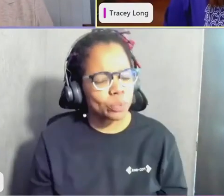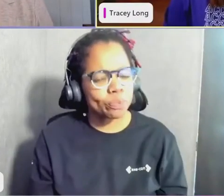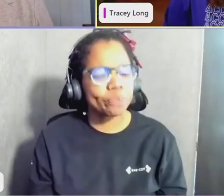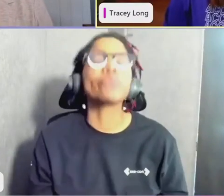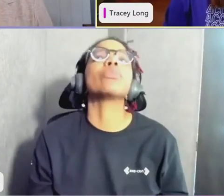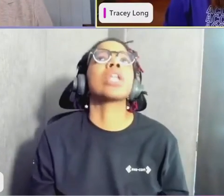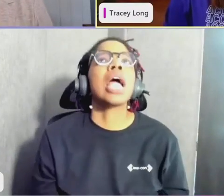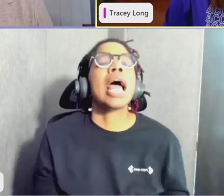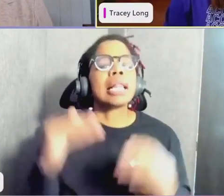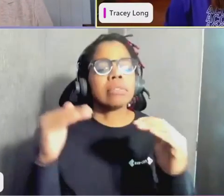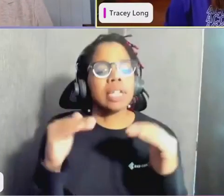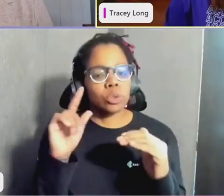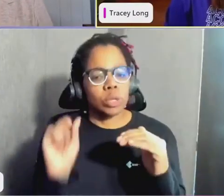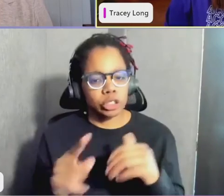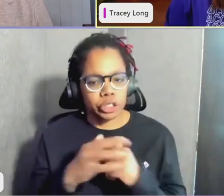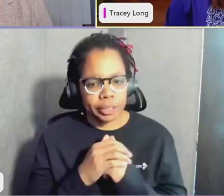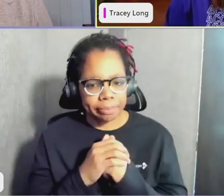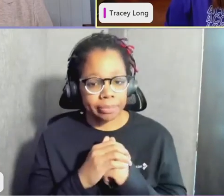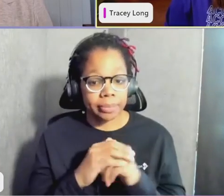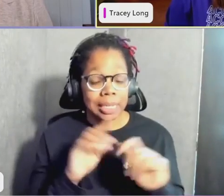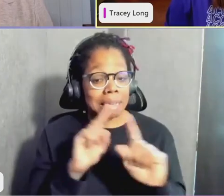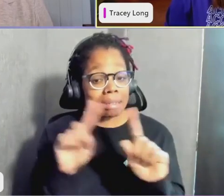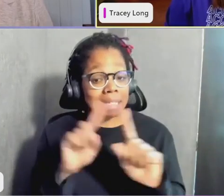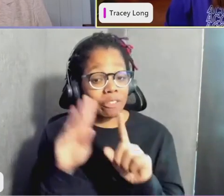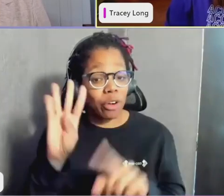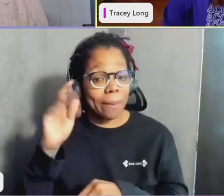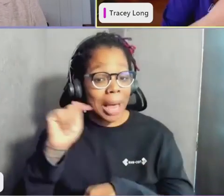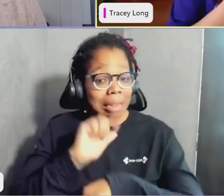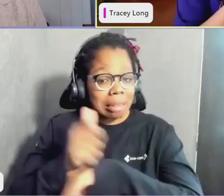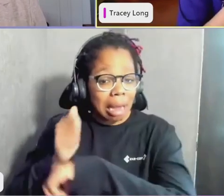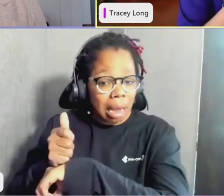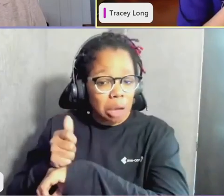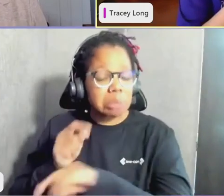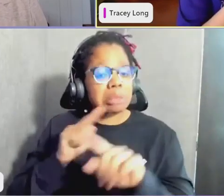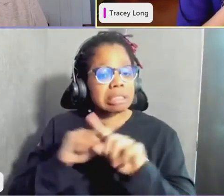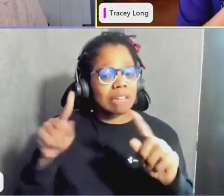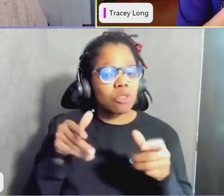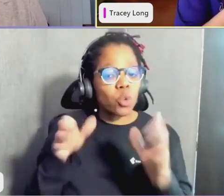accessible voting. It's the usual uphill battle.